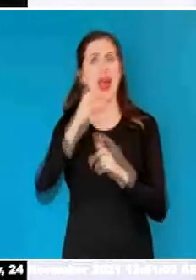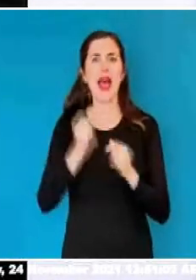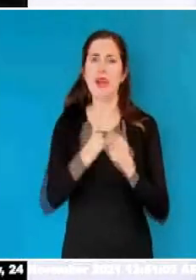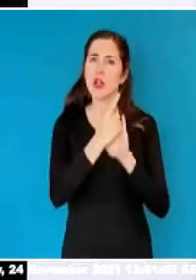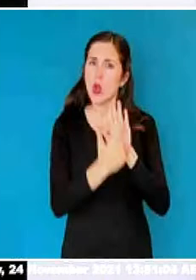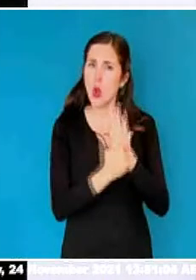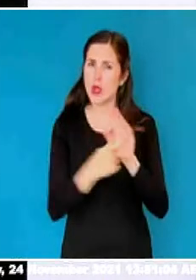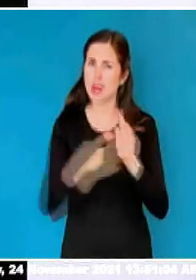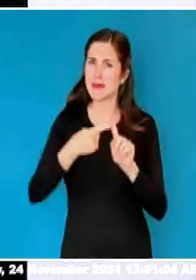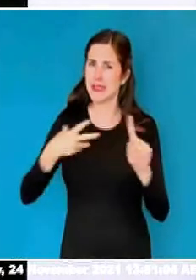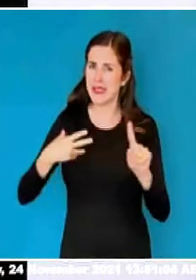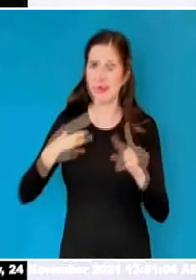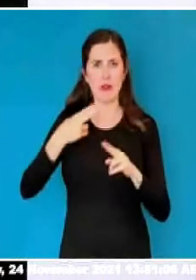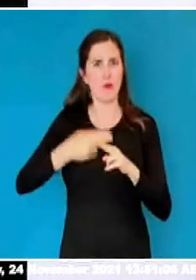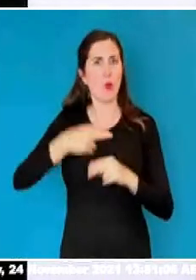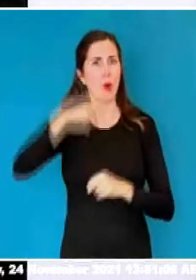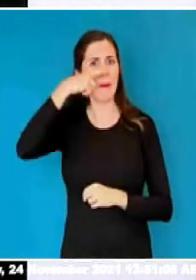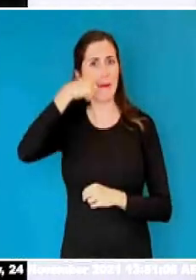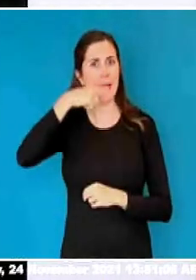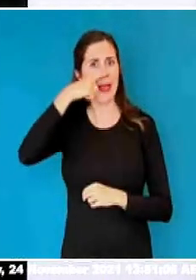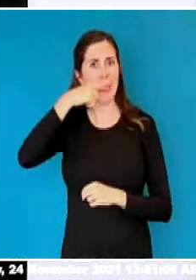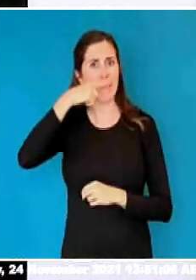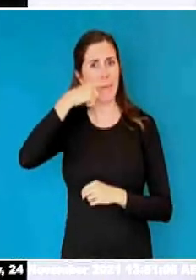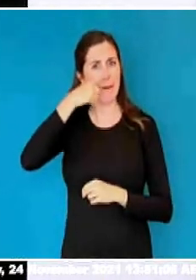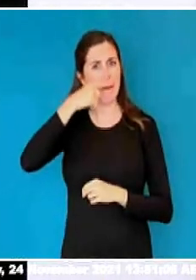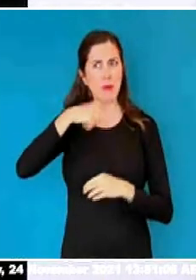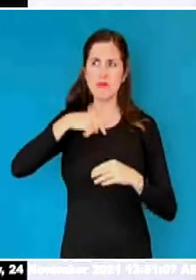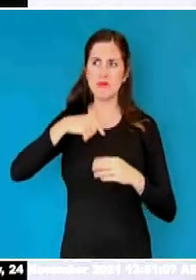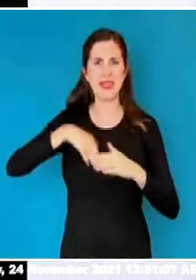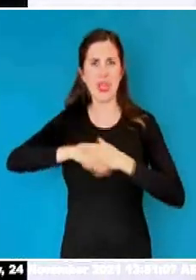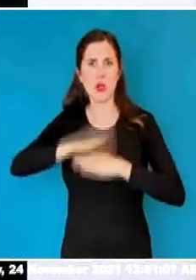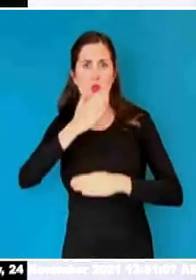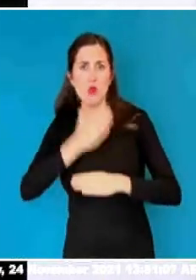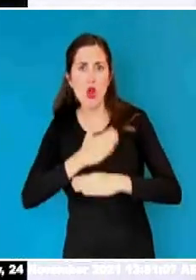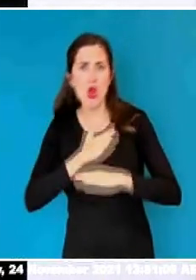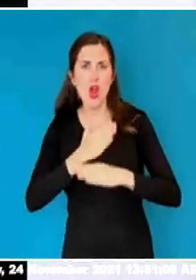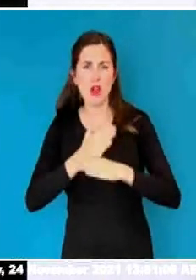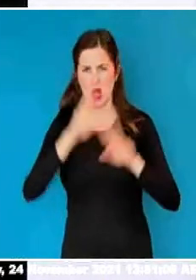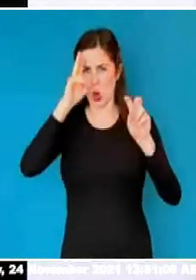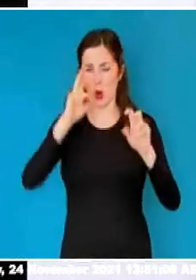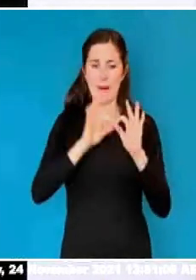persons conducting what are described as business and undertakings, and that includes